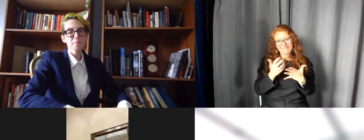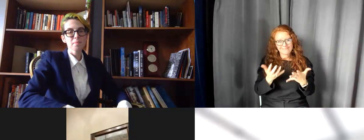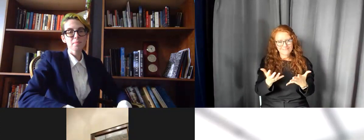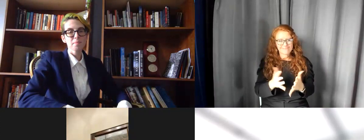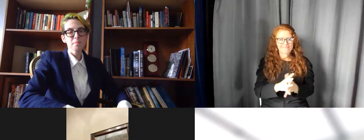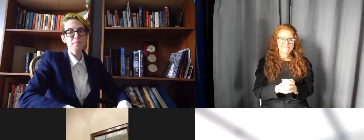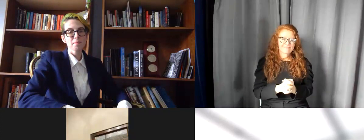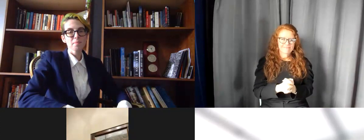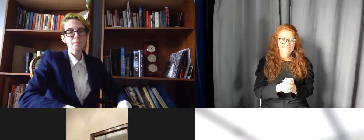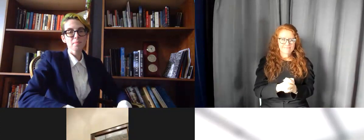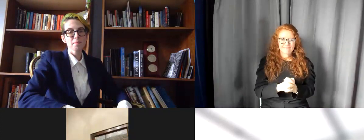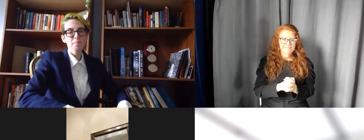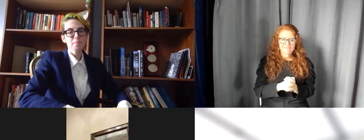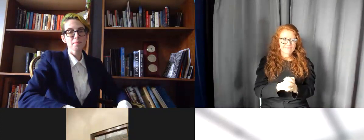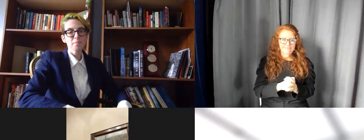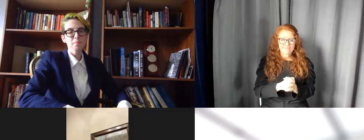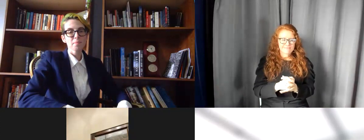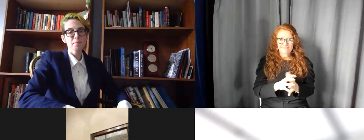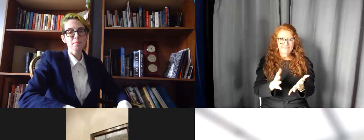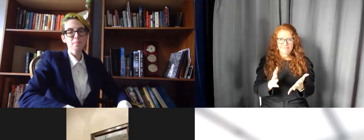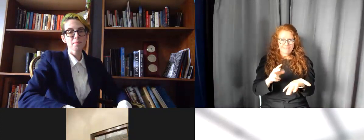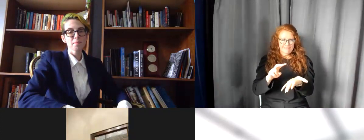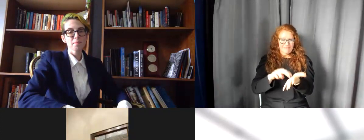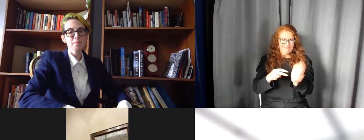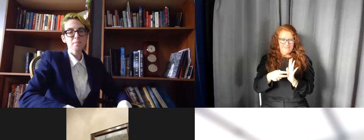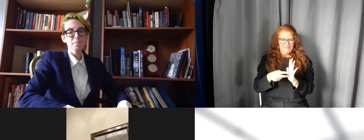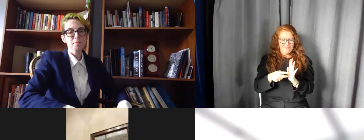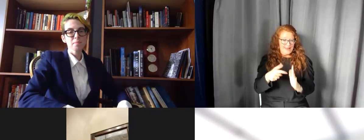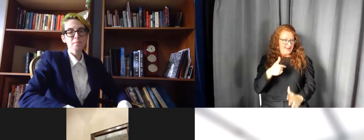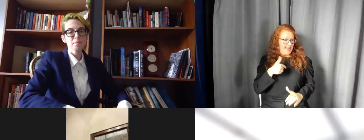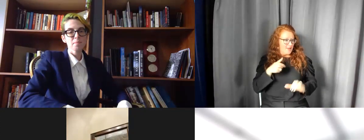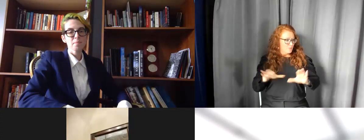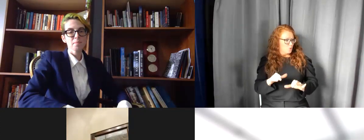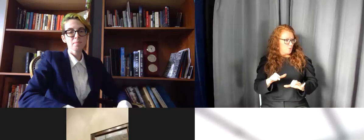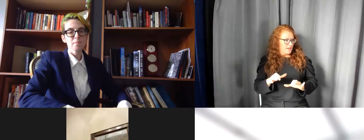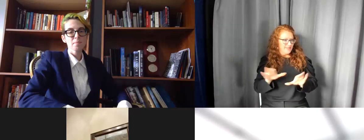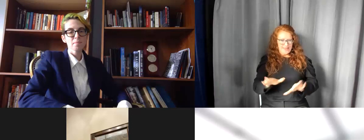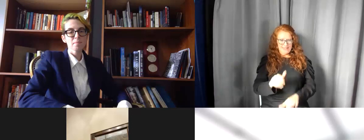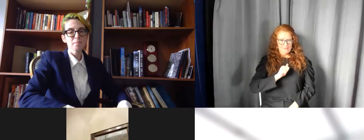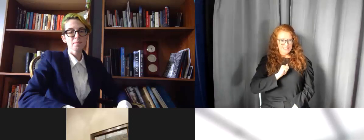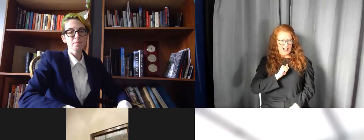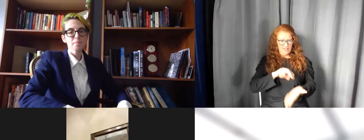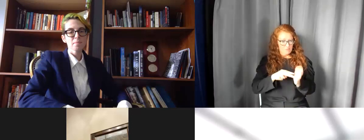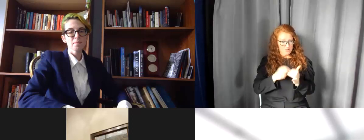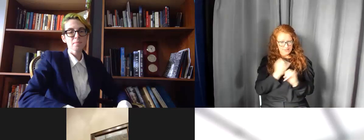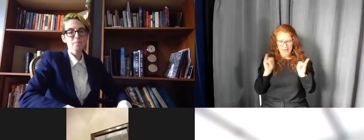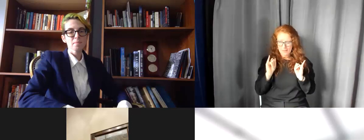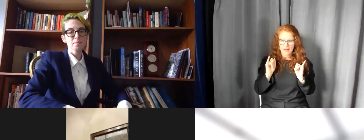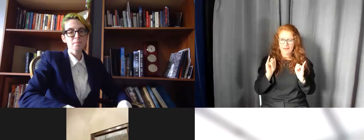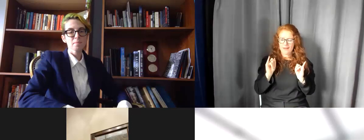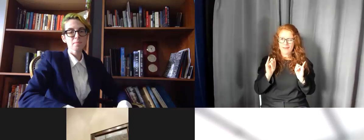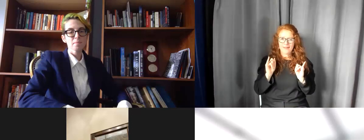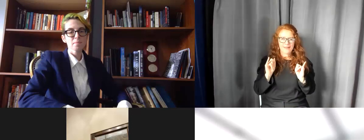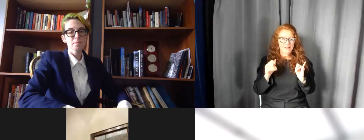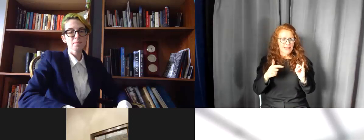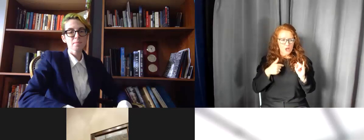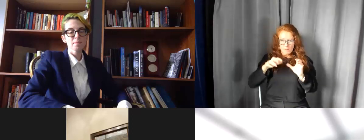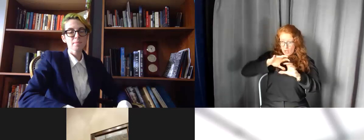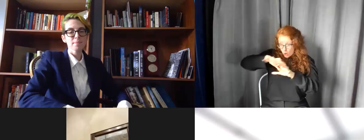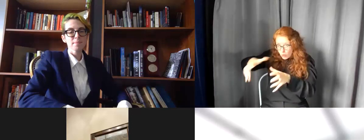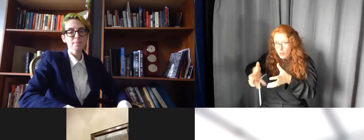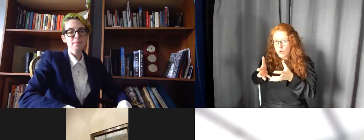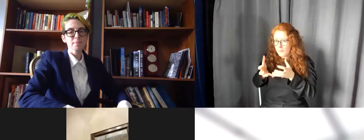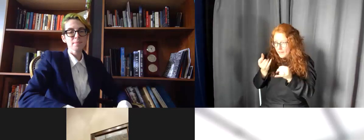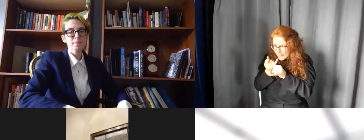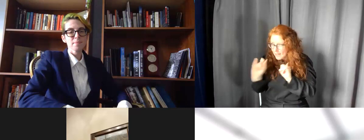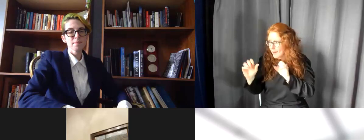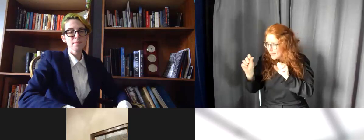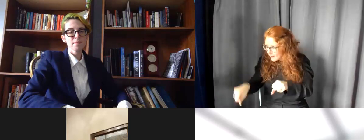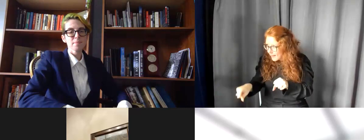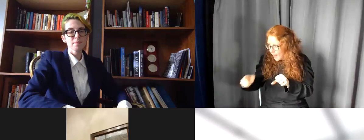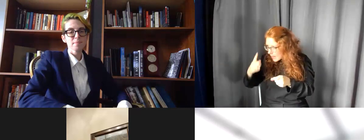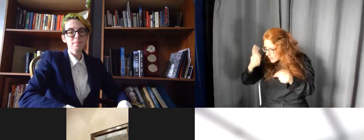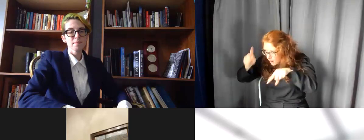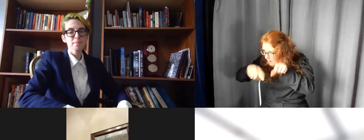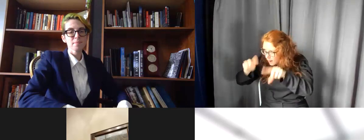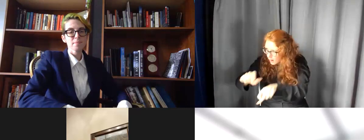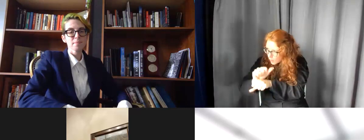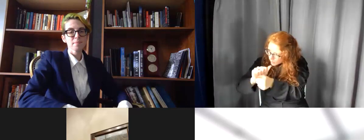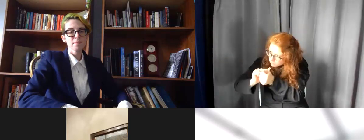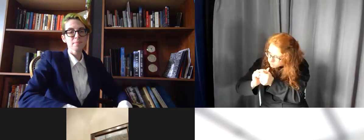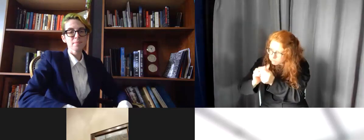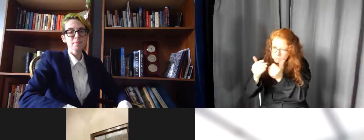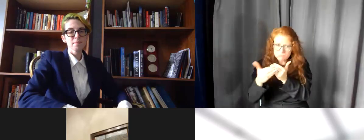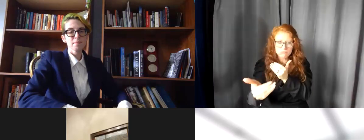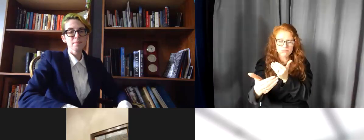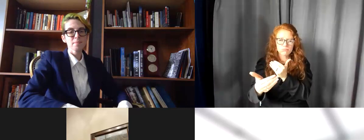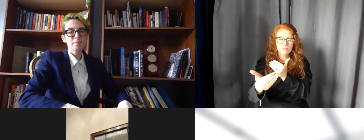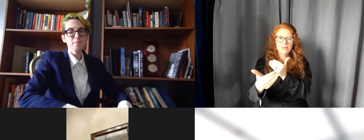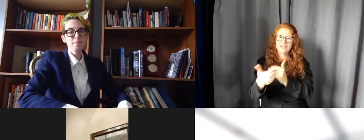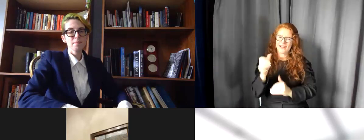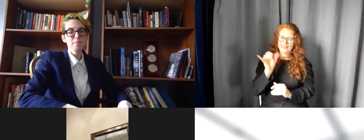Grace: just because you're doing something like a loan. If you have that, capability means that you're independent, because you can be an independent as a group and get things done and move forward. And I think that that's important to remember is that